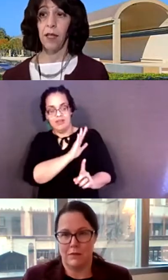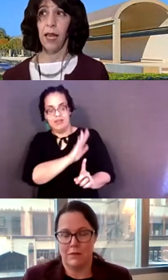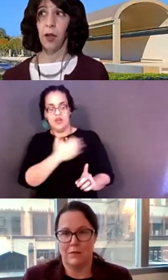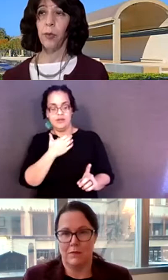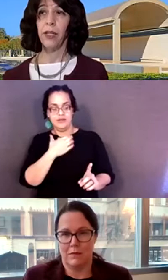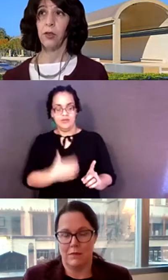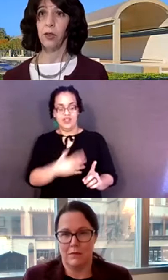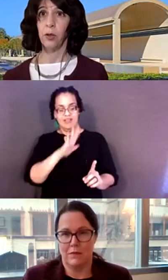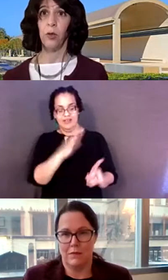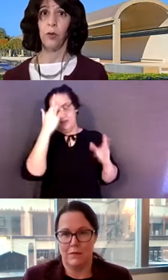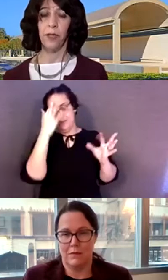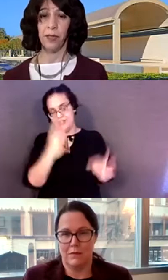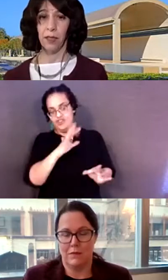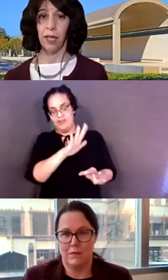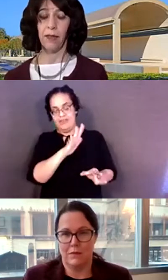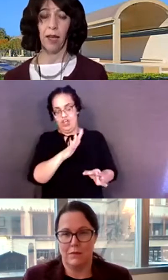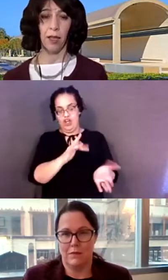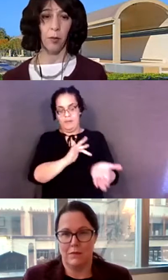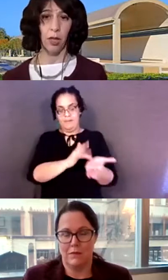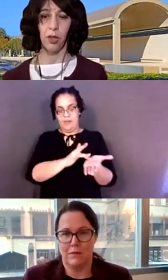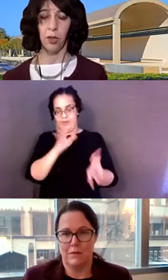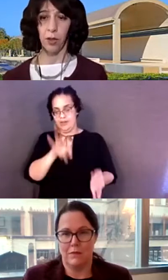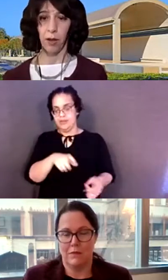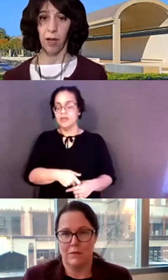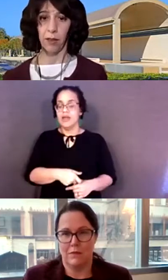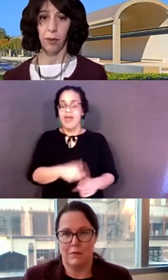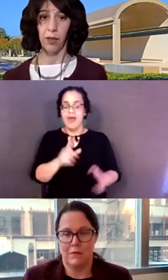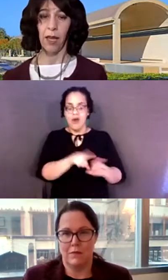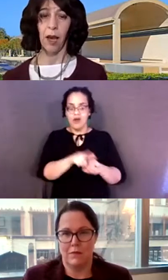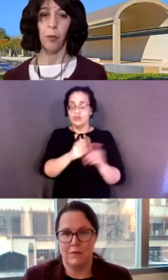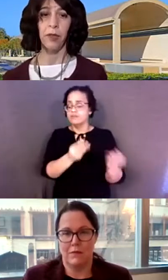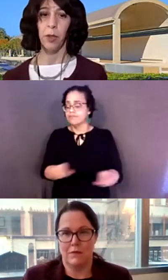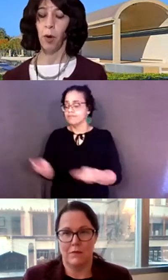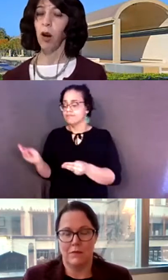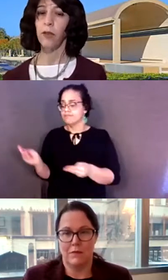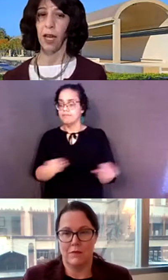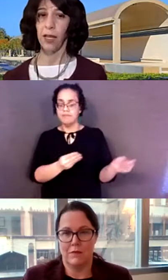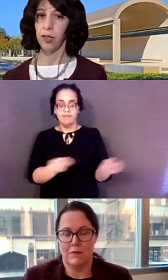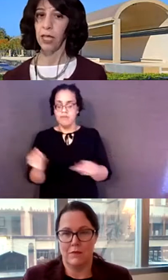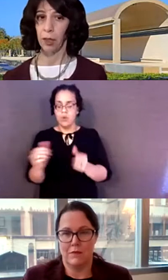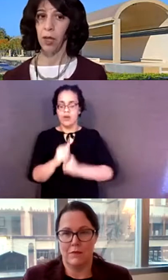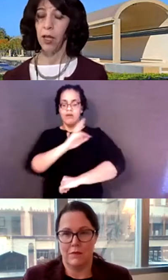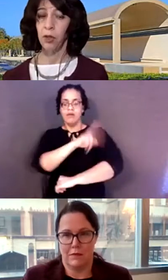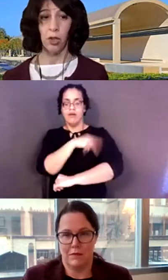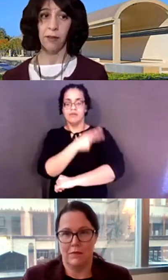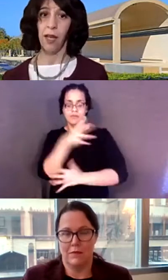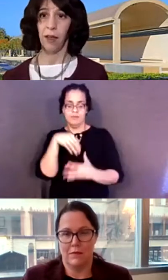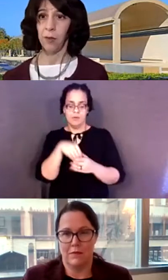helping to facilitate that communication with the hospital and helping to be part of that